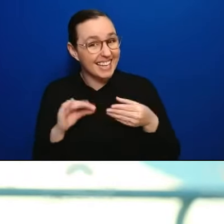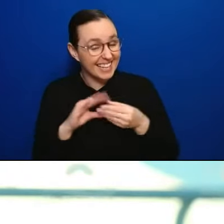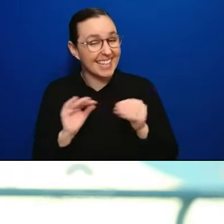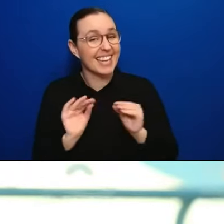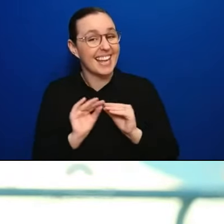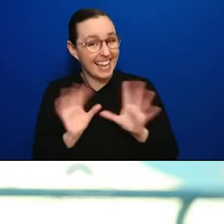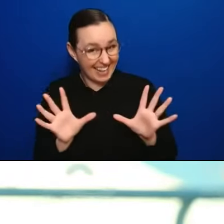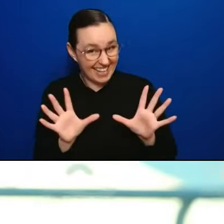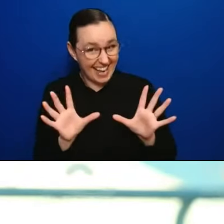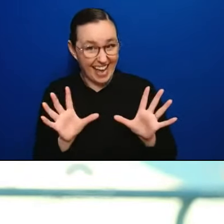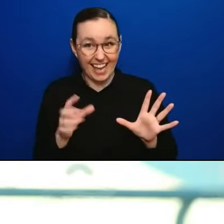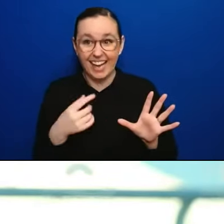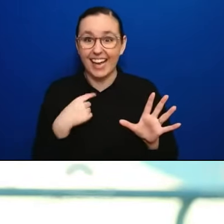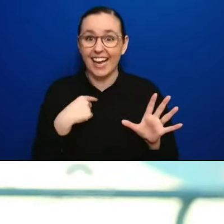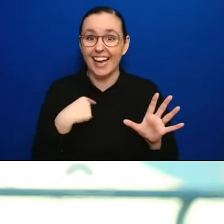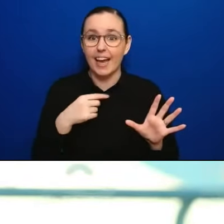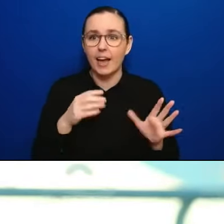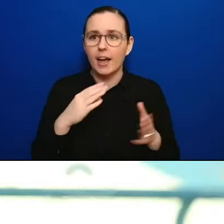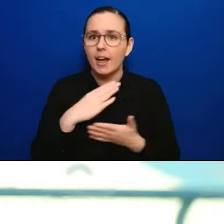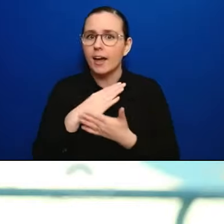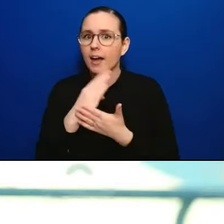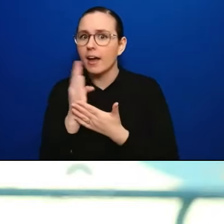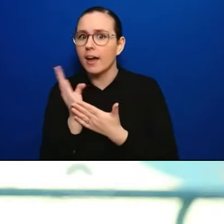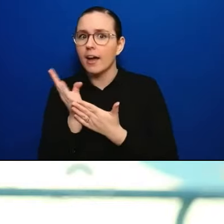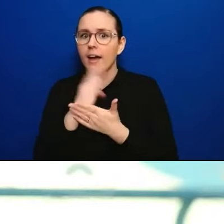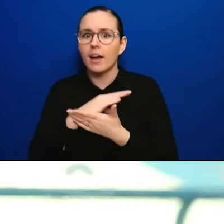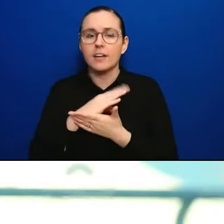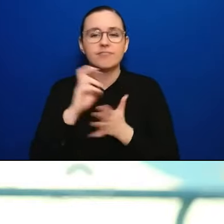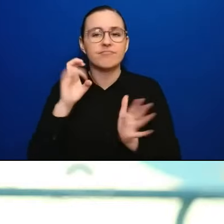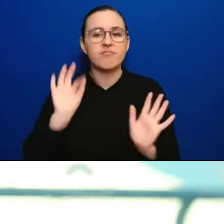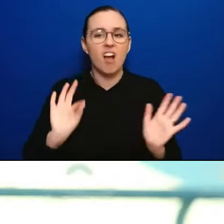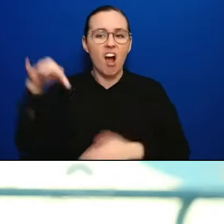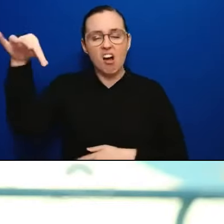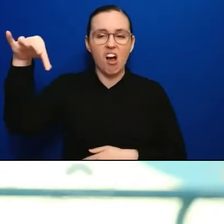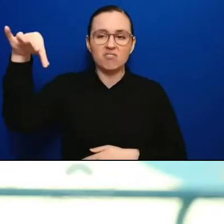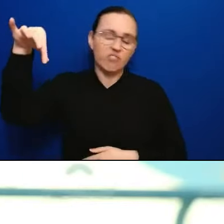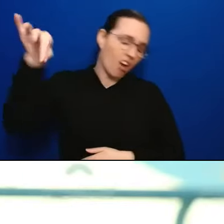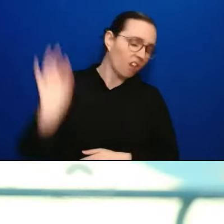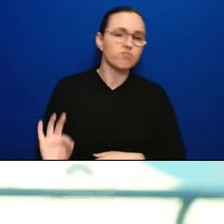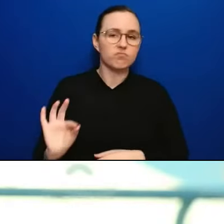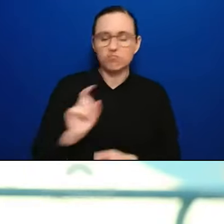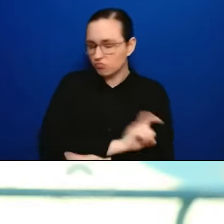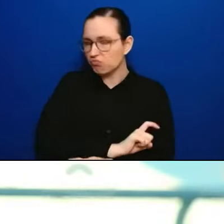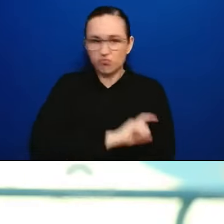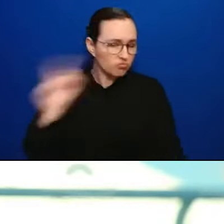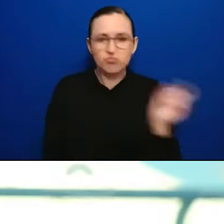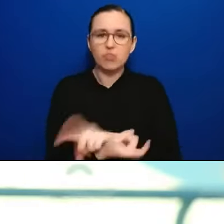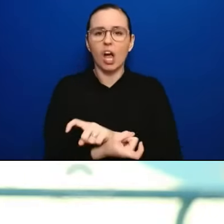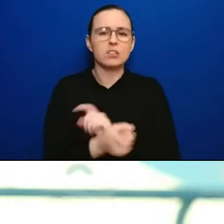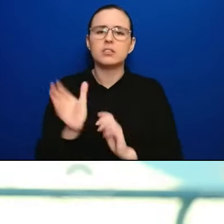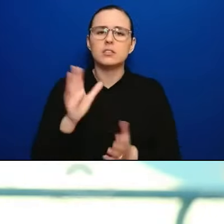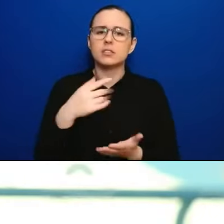I think I made it quite clear that we're still on the -- Ricwe're -